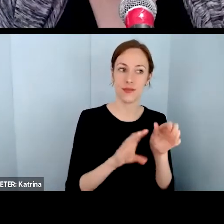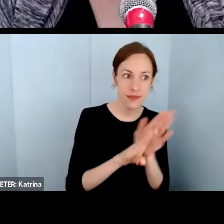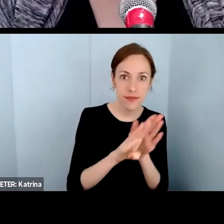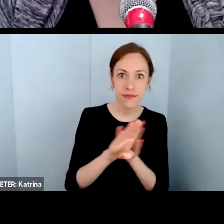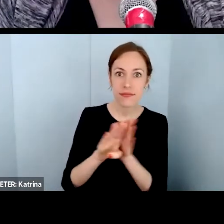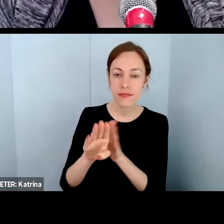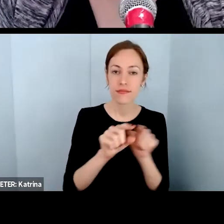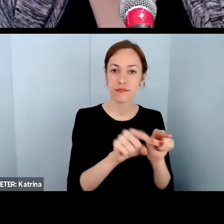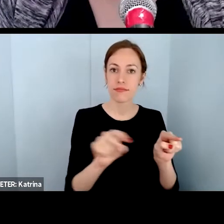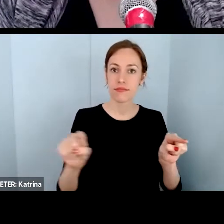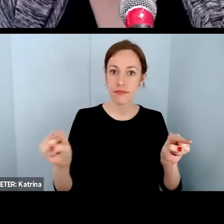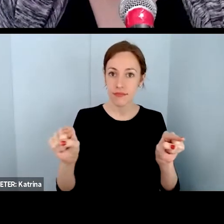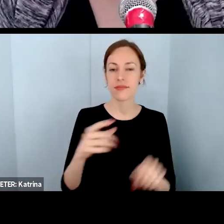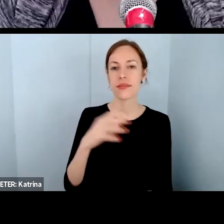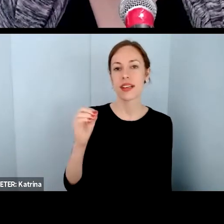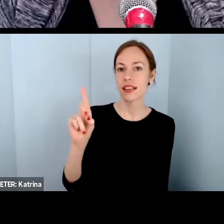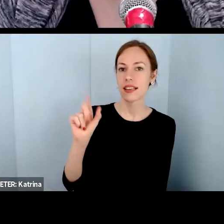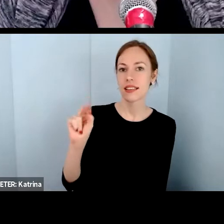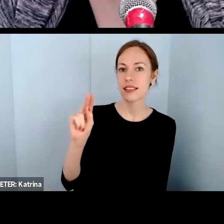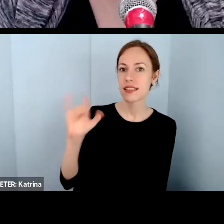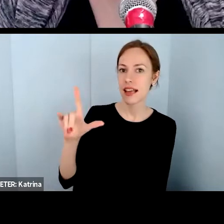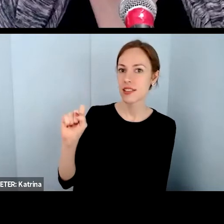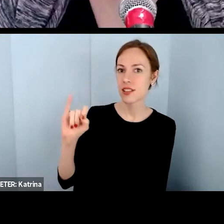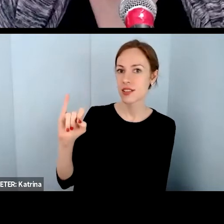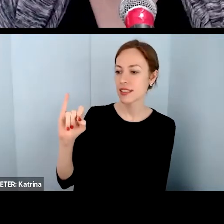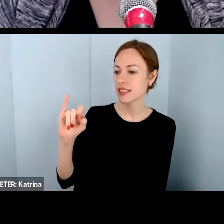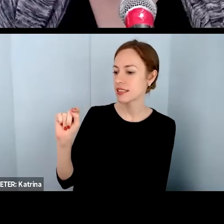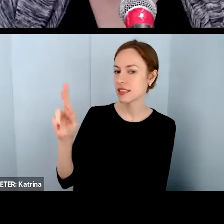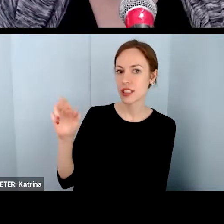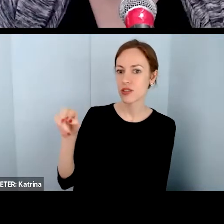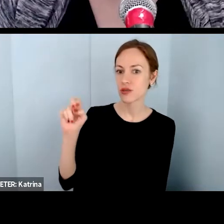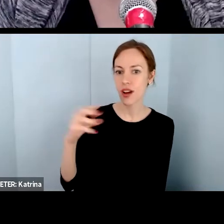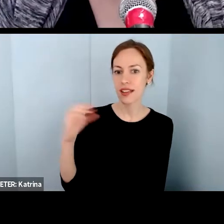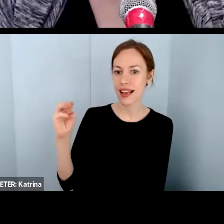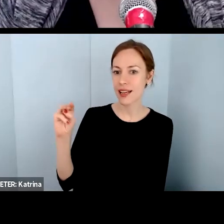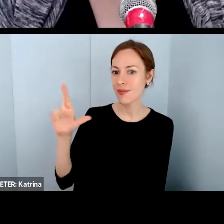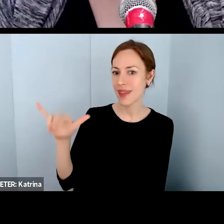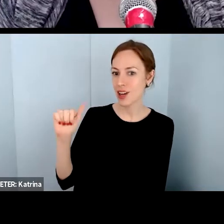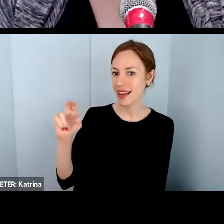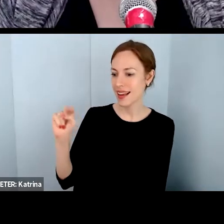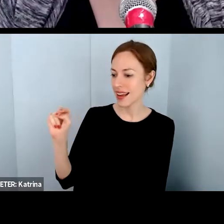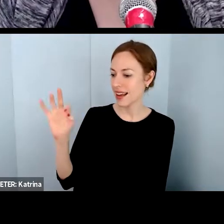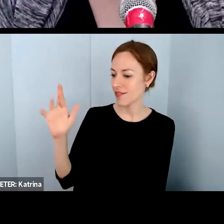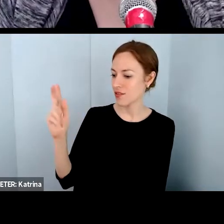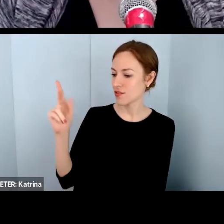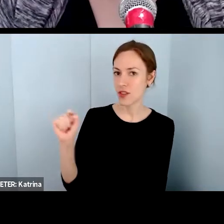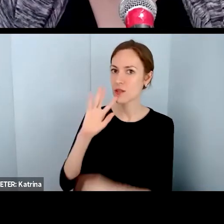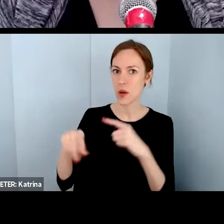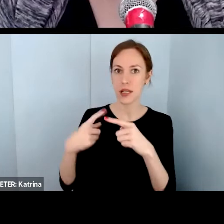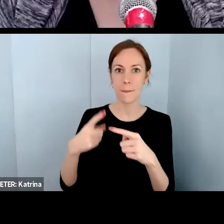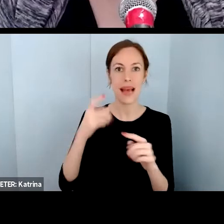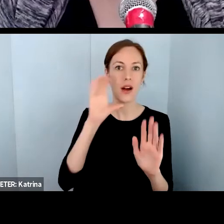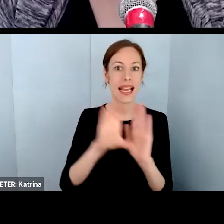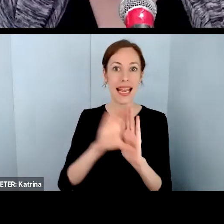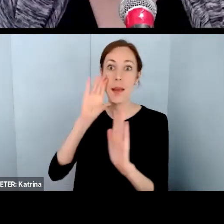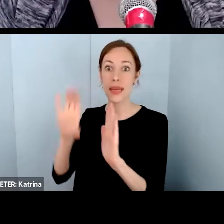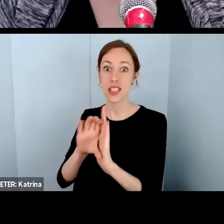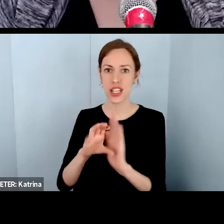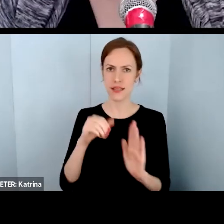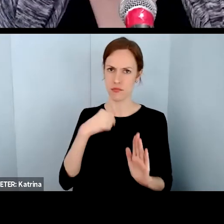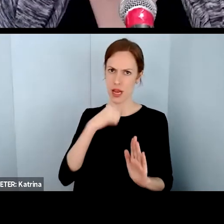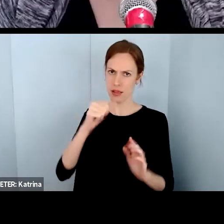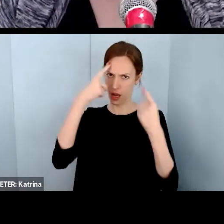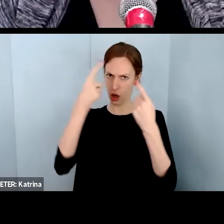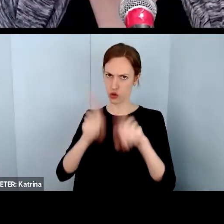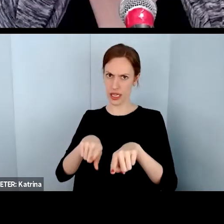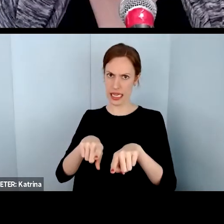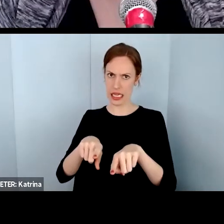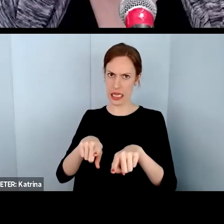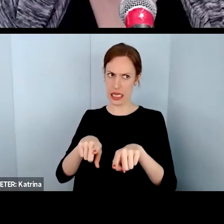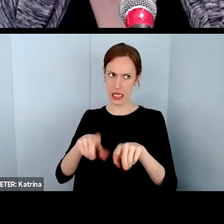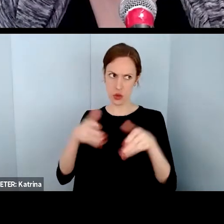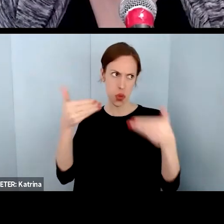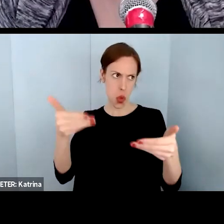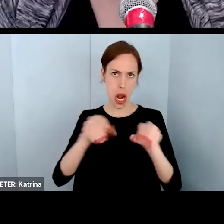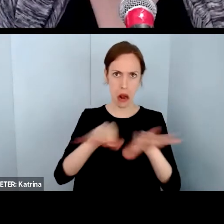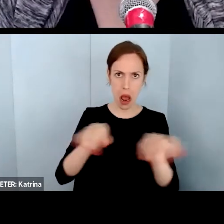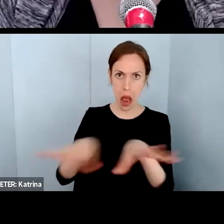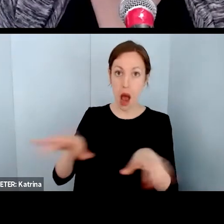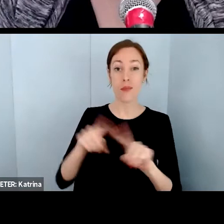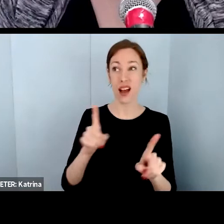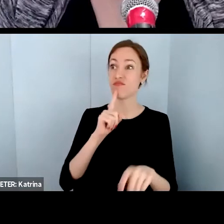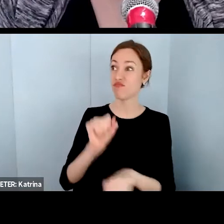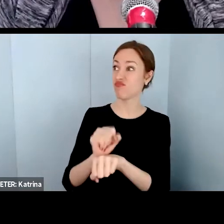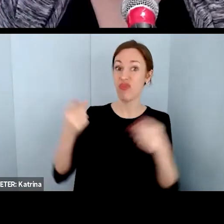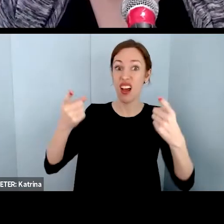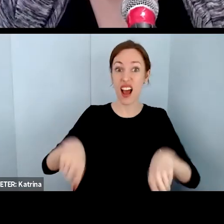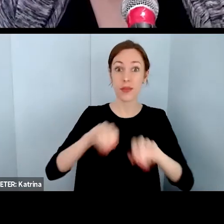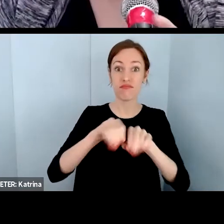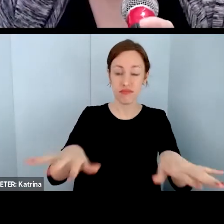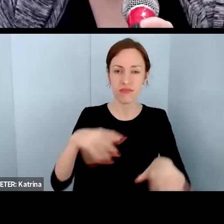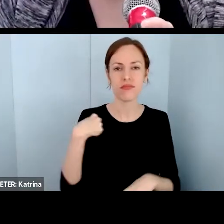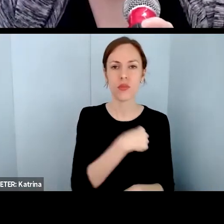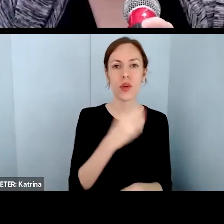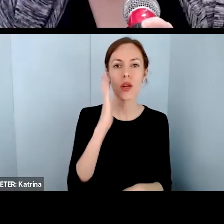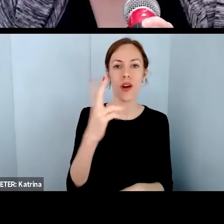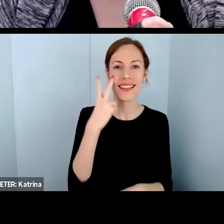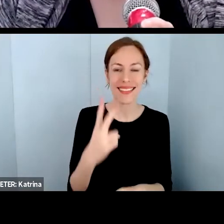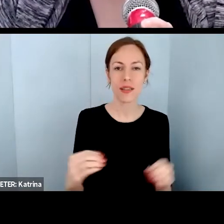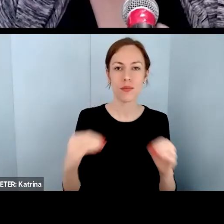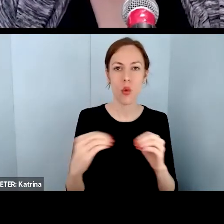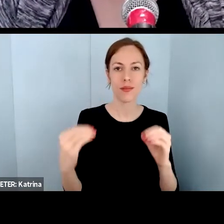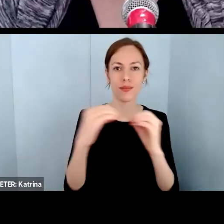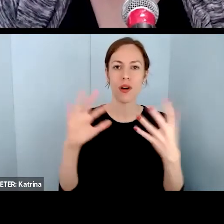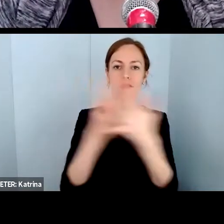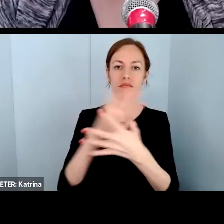Danielle Citron and Marianne Frank's talk about non consensual image sharing. We will see people want to make more and more realistic looking fakes, especially if they are to be used in harassment campaigns or blackmail campaigns or, or even political